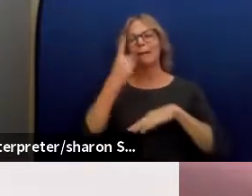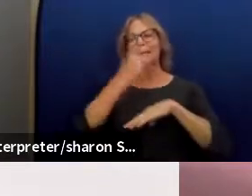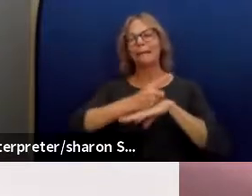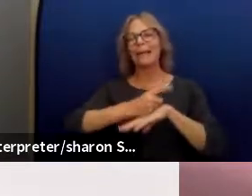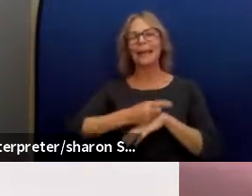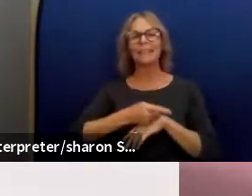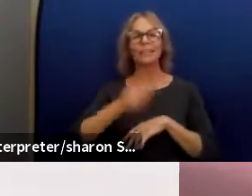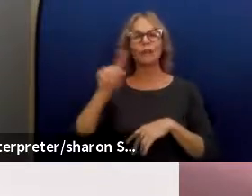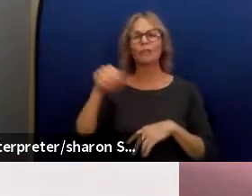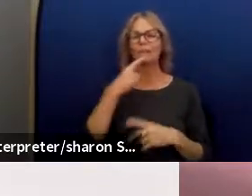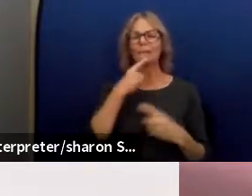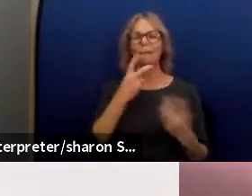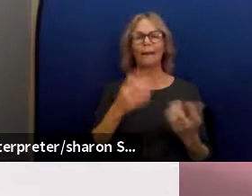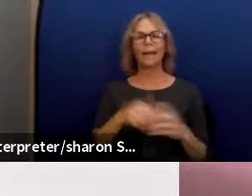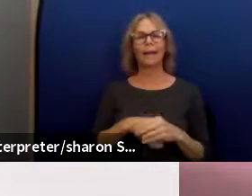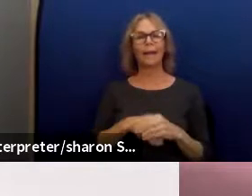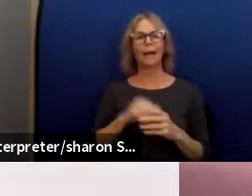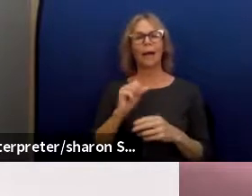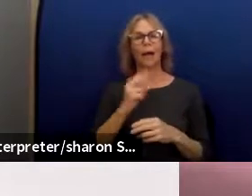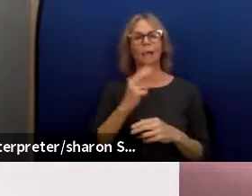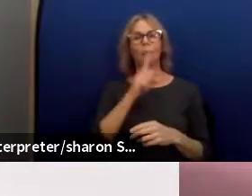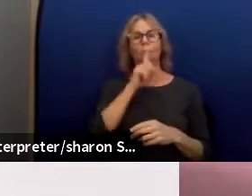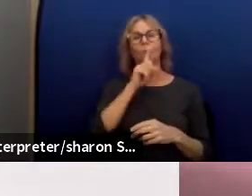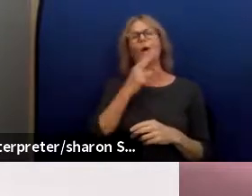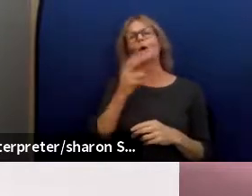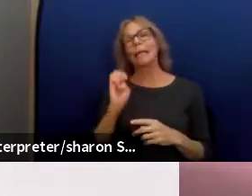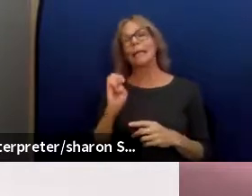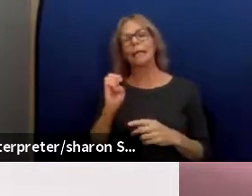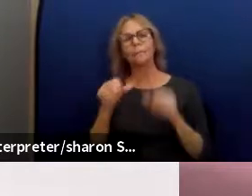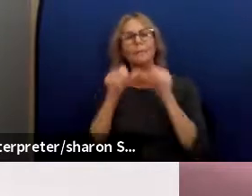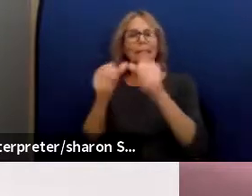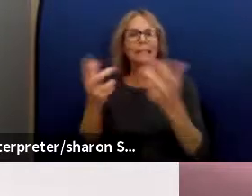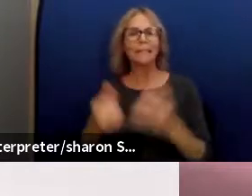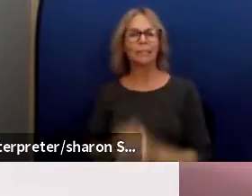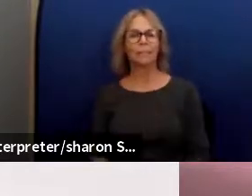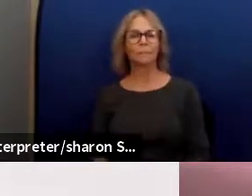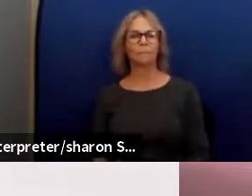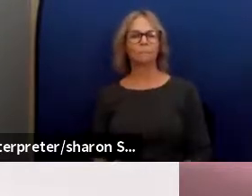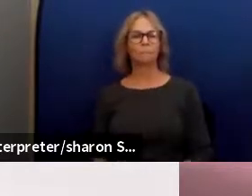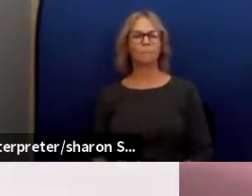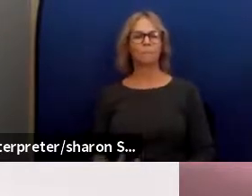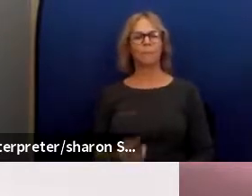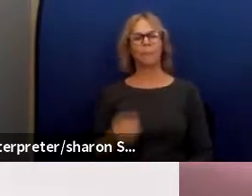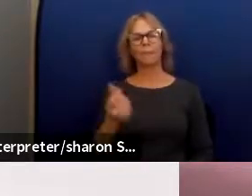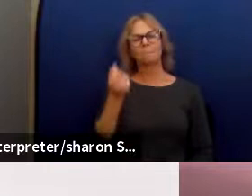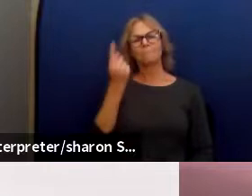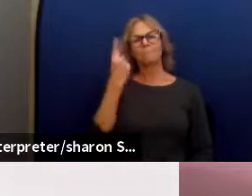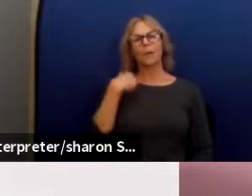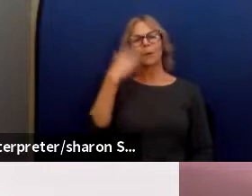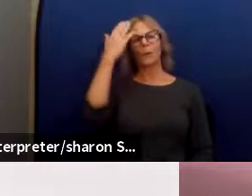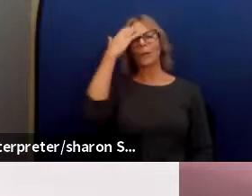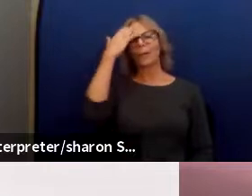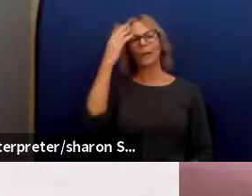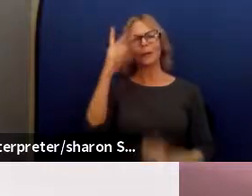can just say, you know, she oops, he, and just continue on. And just understand, you know, we know that no one's perfect. And if